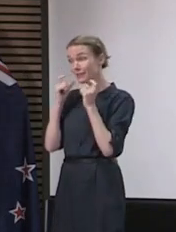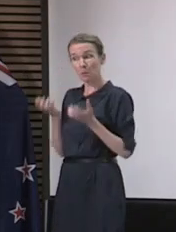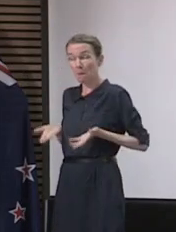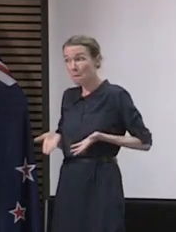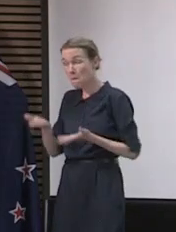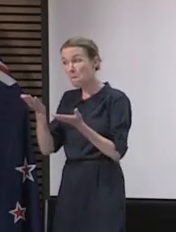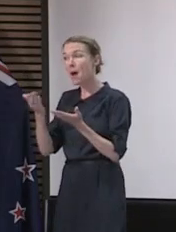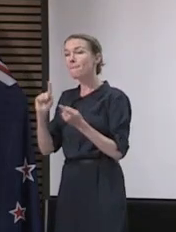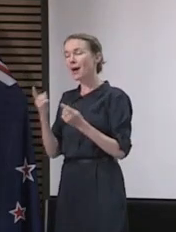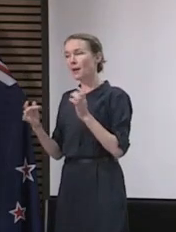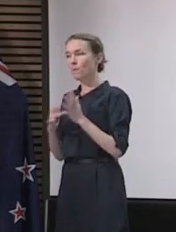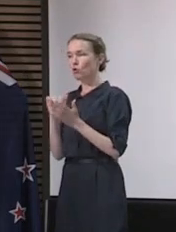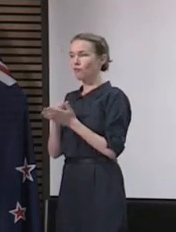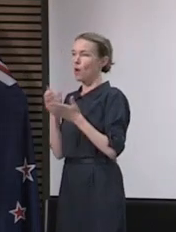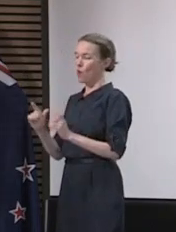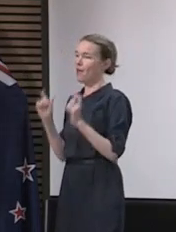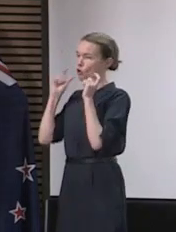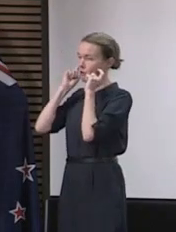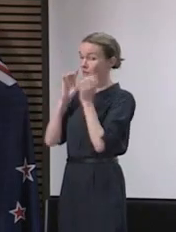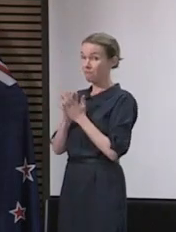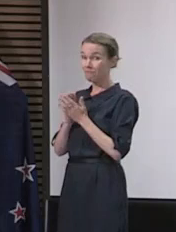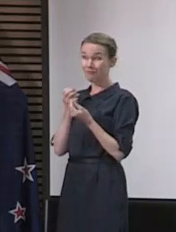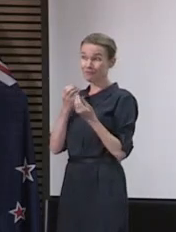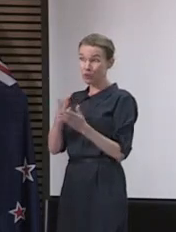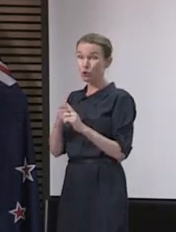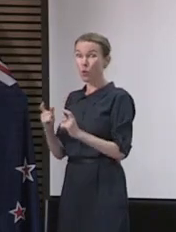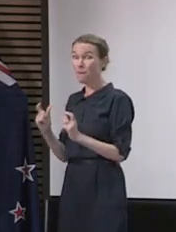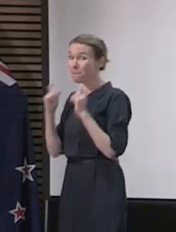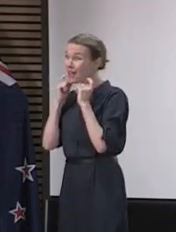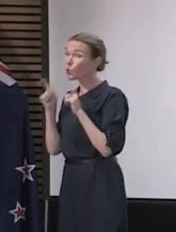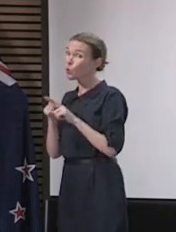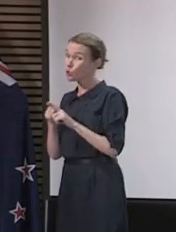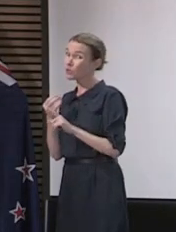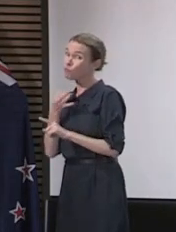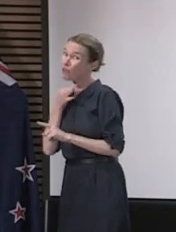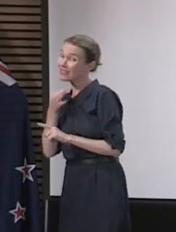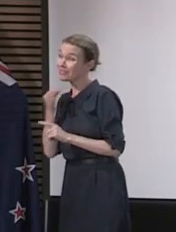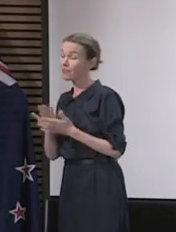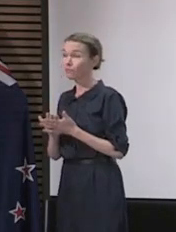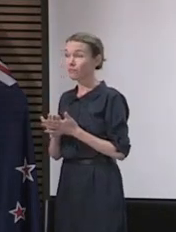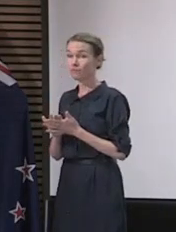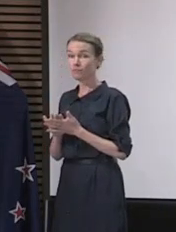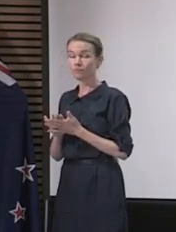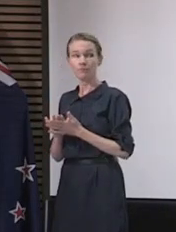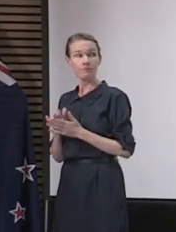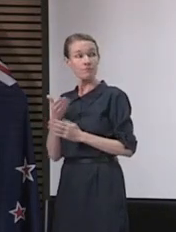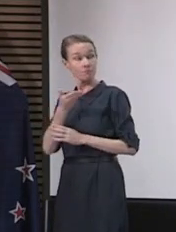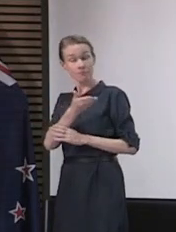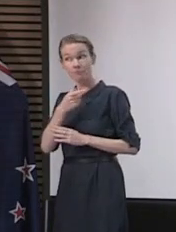they can. But they should know how to use it. Recalling again, there are disadvantages of using masks as well as